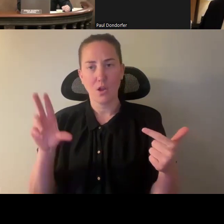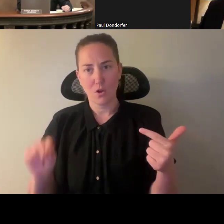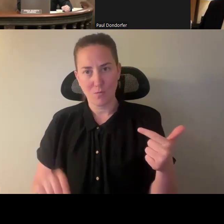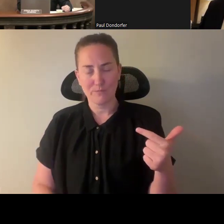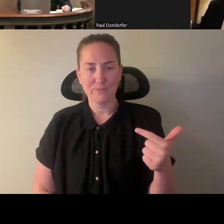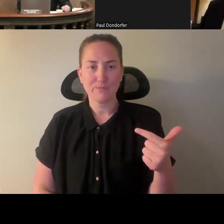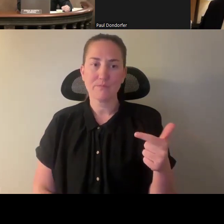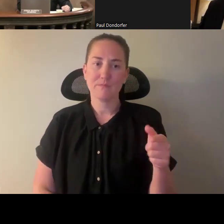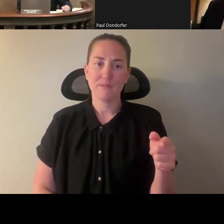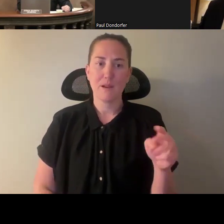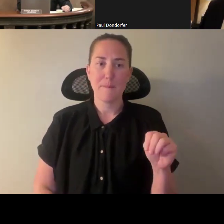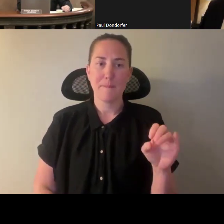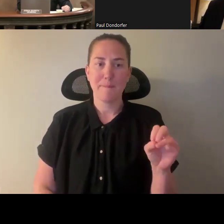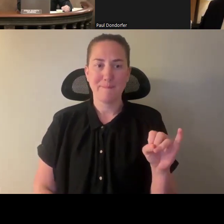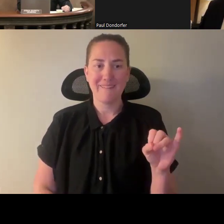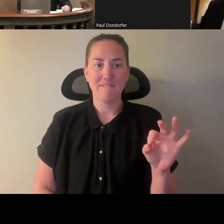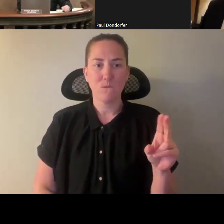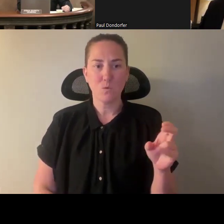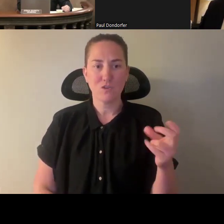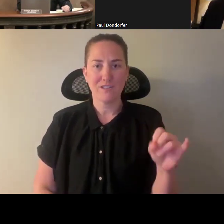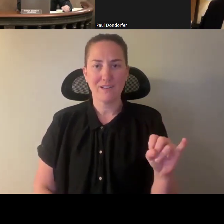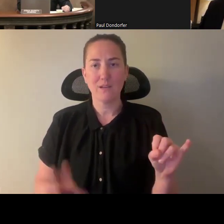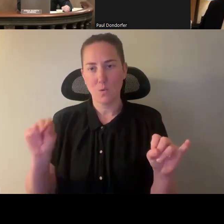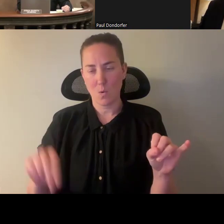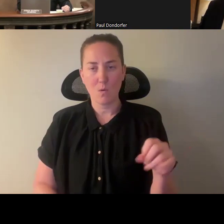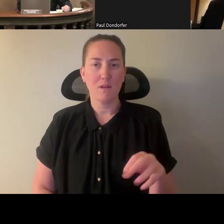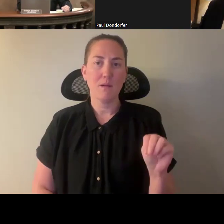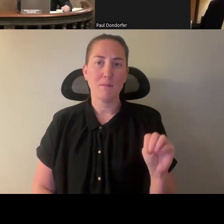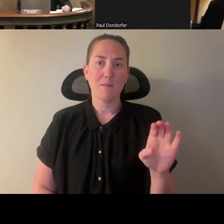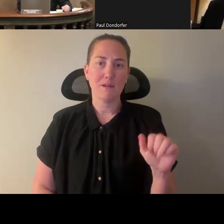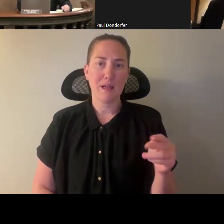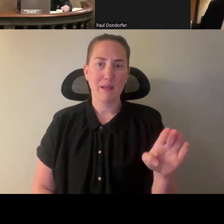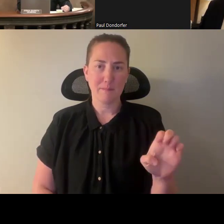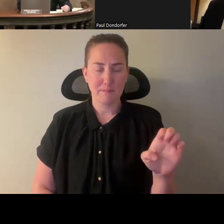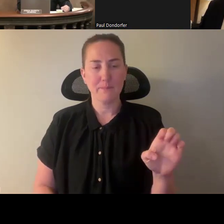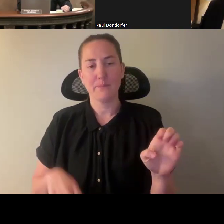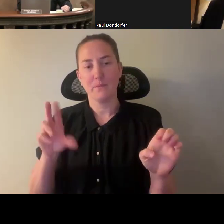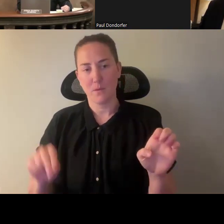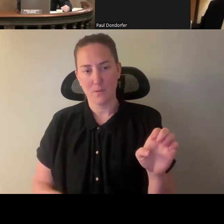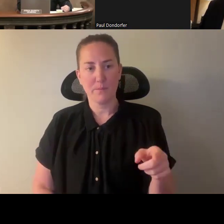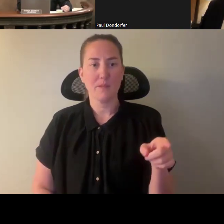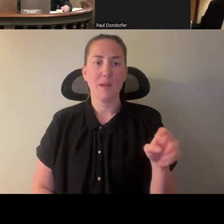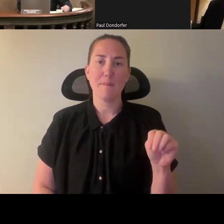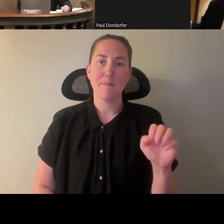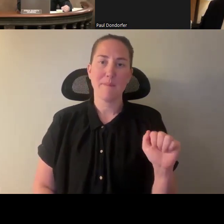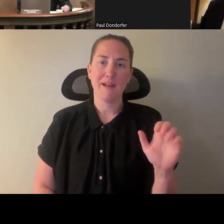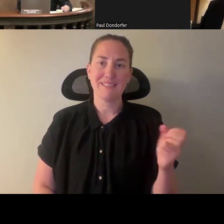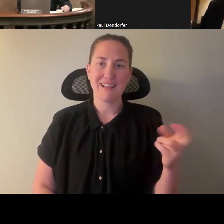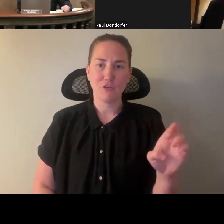votes no Mr Mafui Mr Mafucci votes no Mr McCabe Mr McCabe votes no Miss McIntyre Miss McIntyre